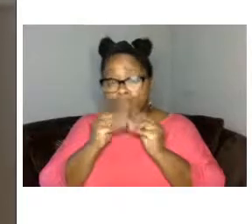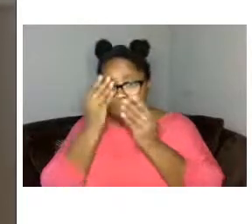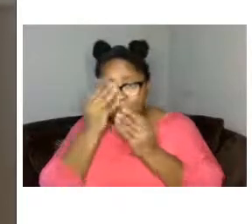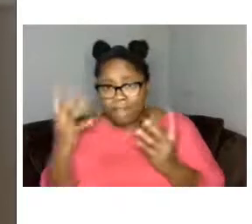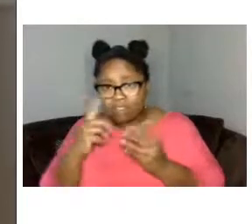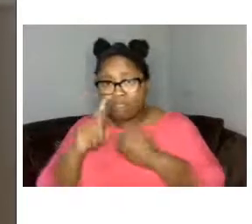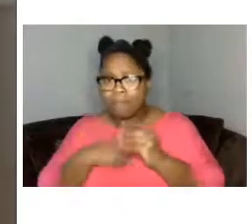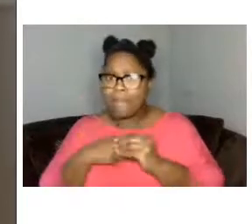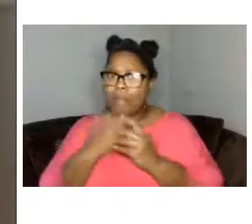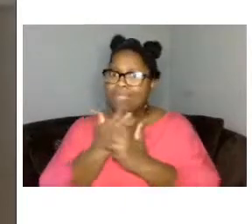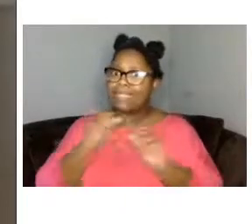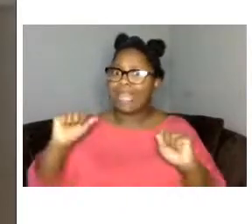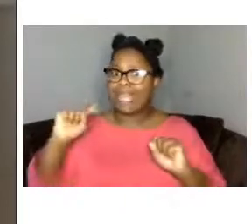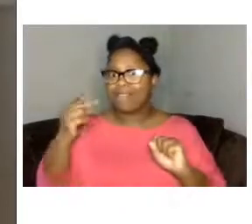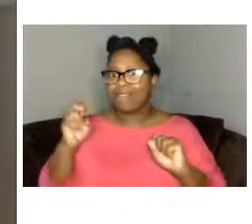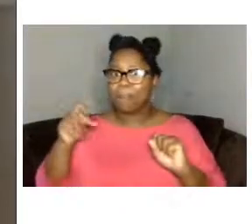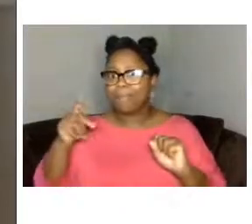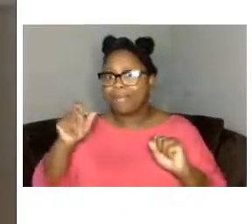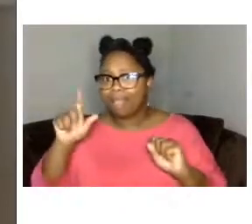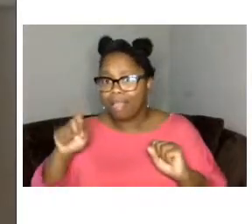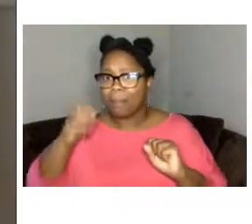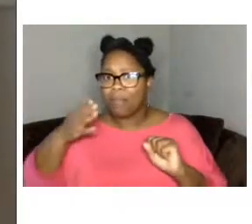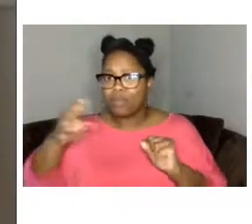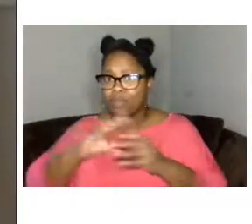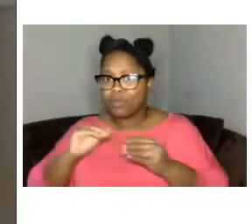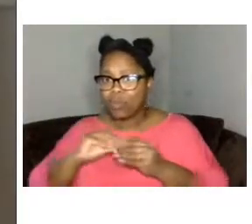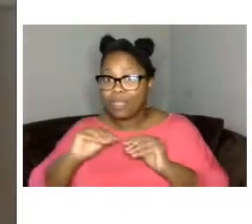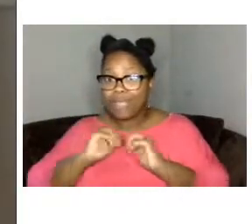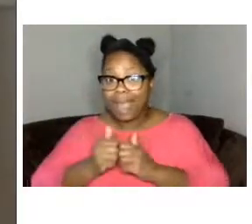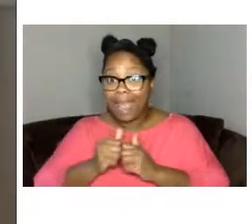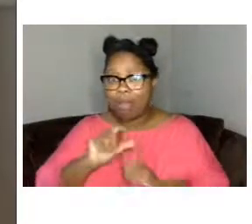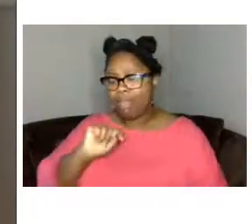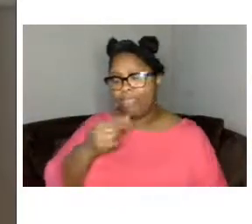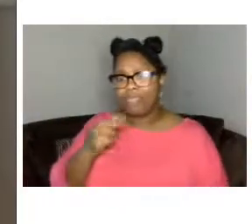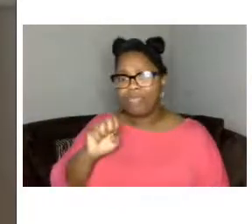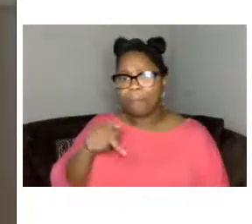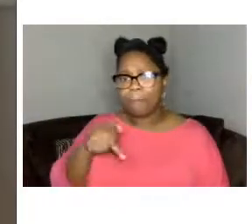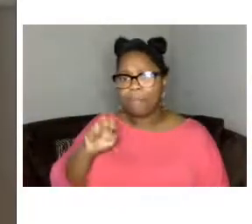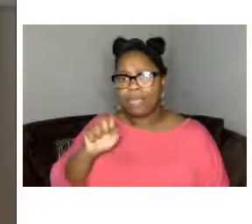in baltimore's stories at thepeelcenter.org campaign